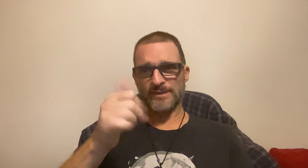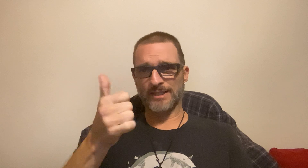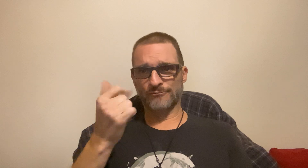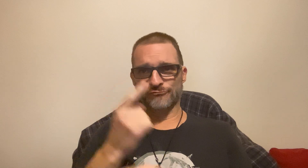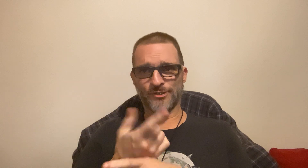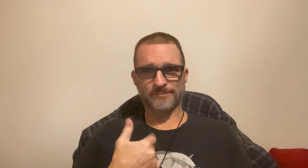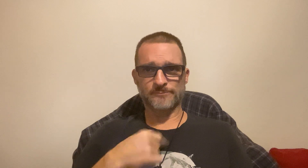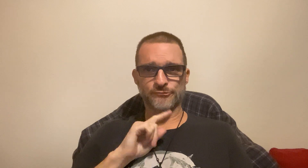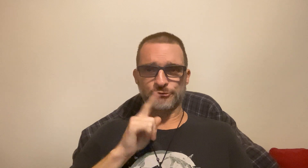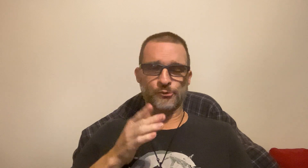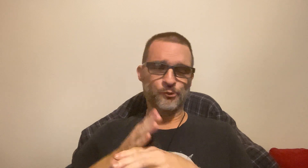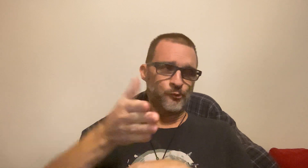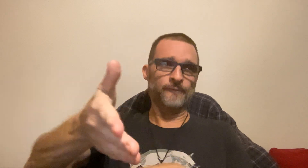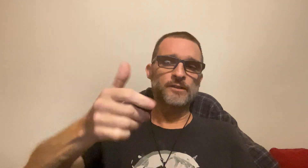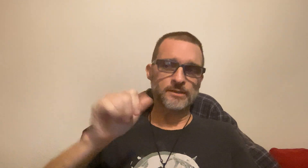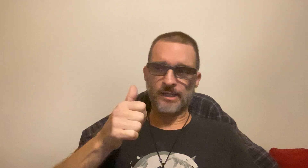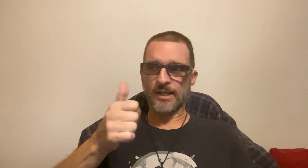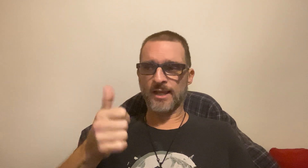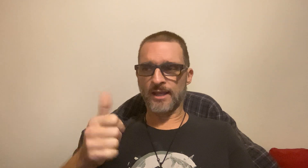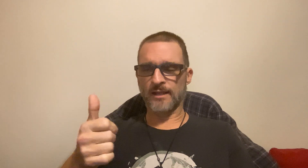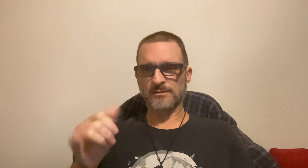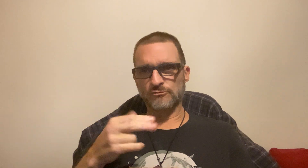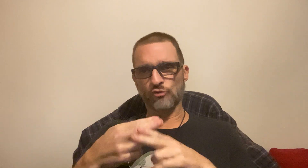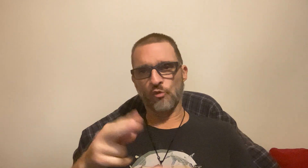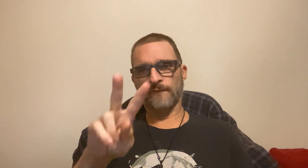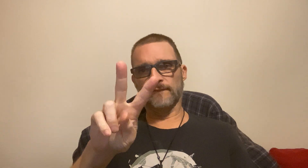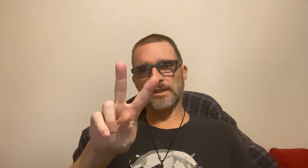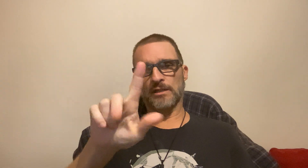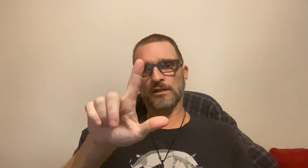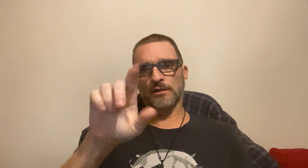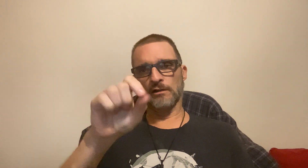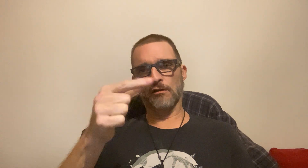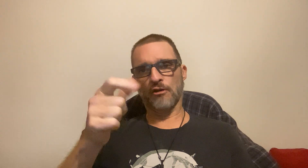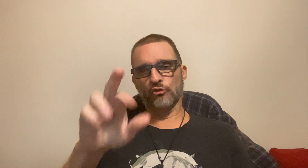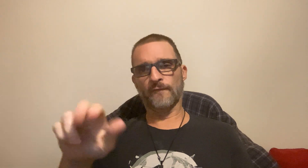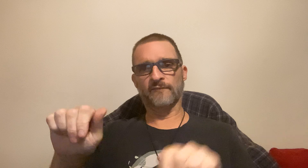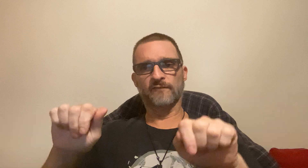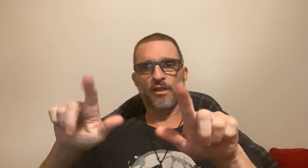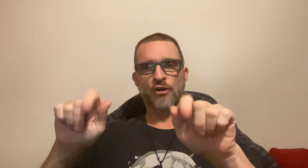How many have I done? Over 10 times, right? I'm sure it's over 10 times. That's called v-l-o-g-g-e-r